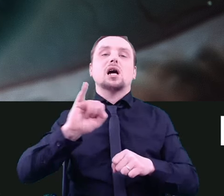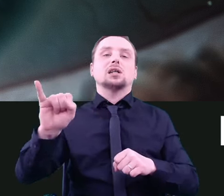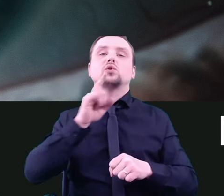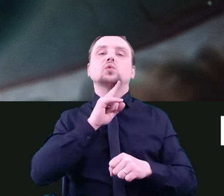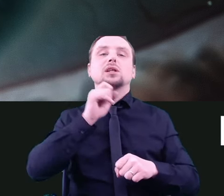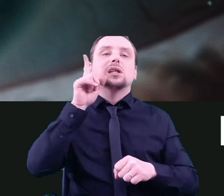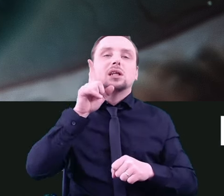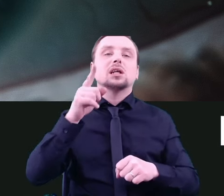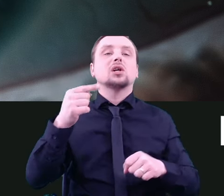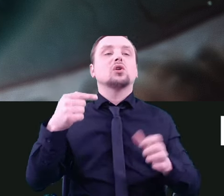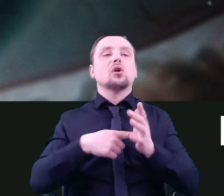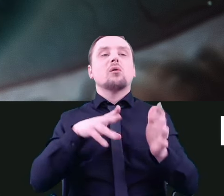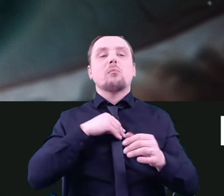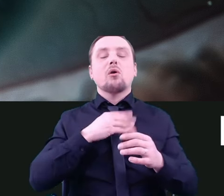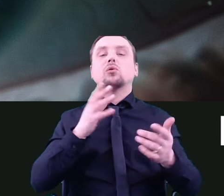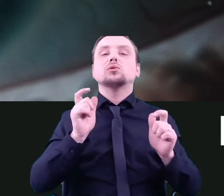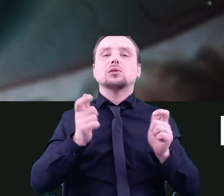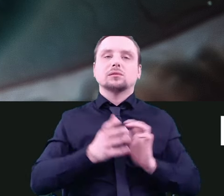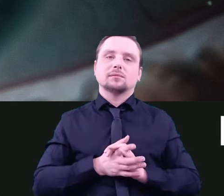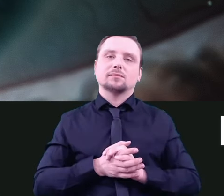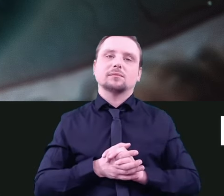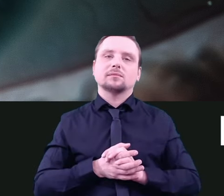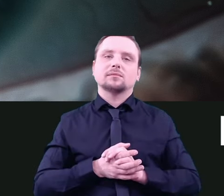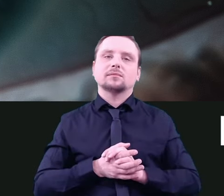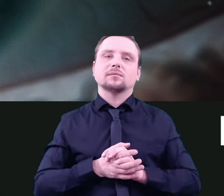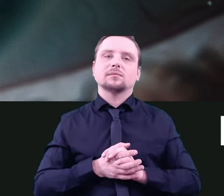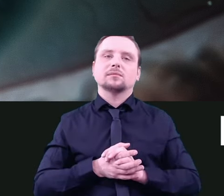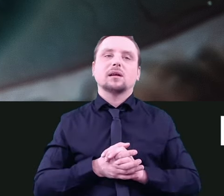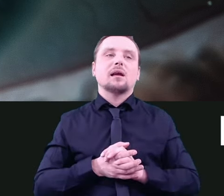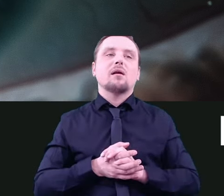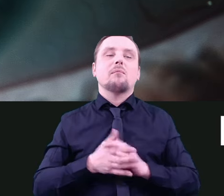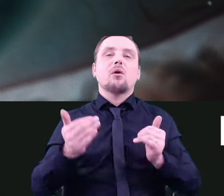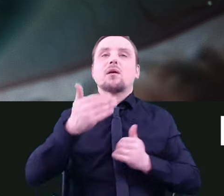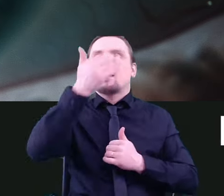can be difficult to determine who is actually responsible for these actions.